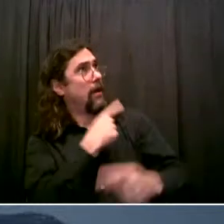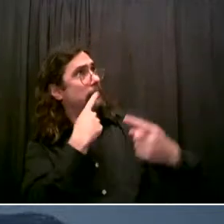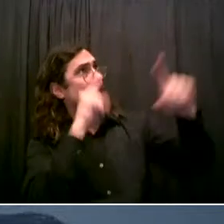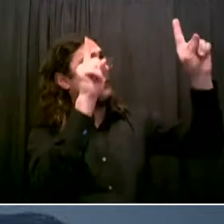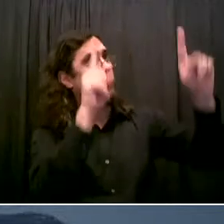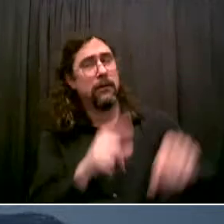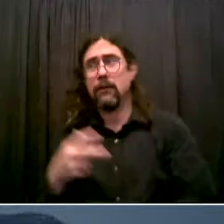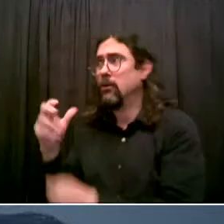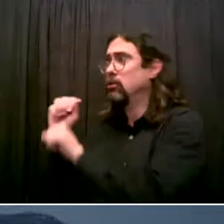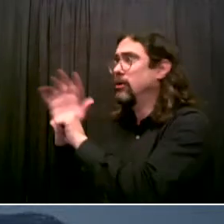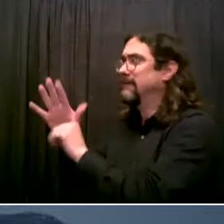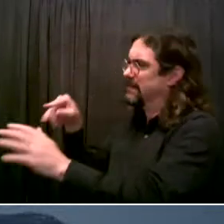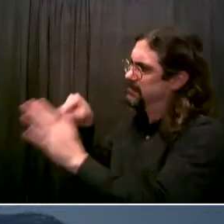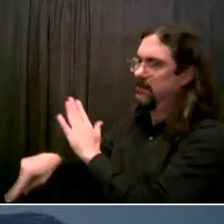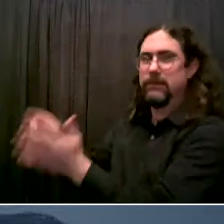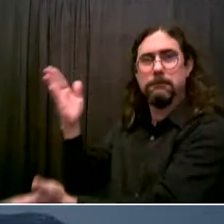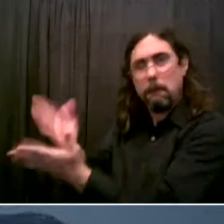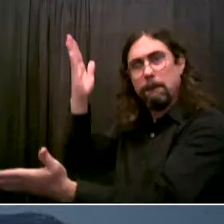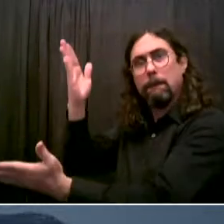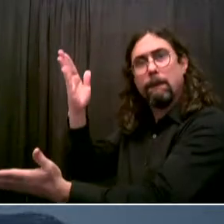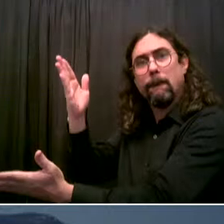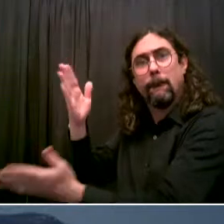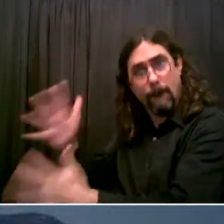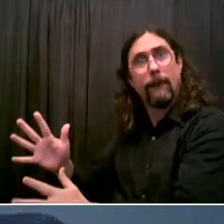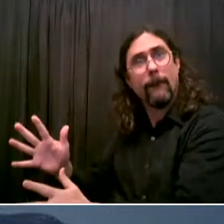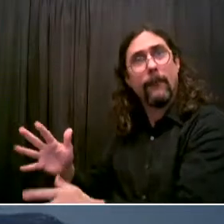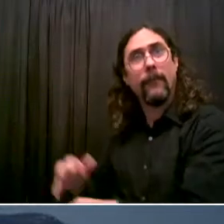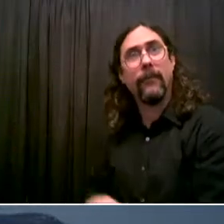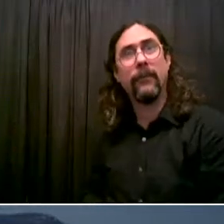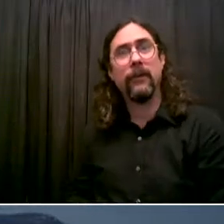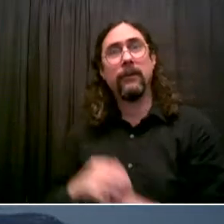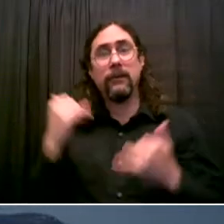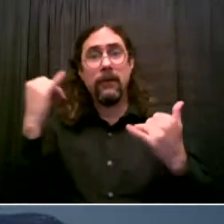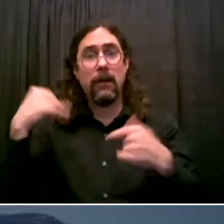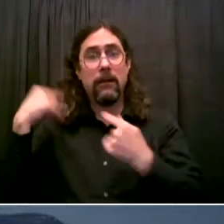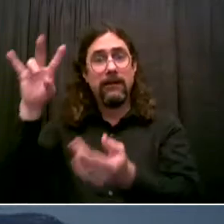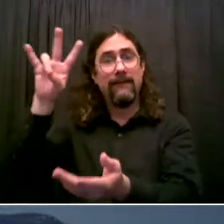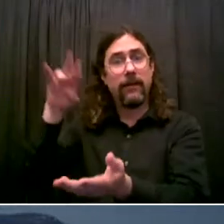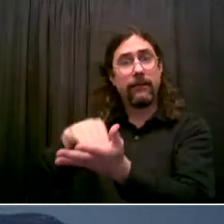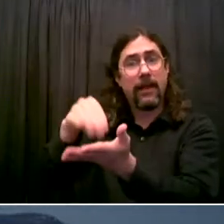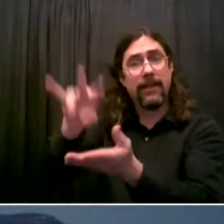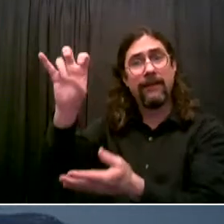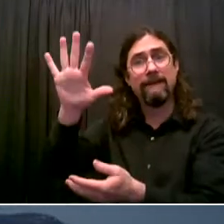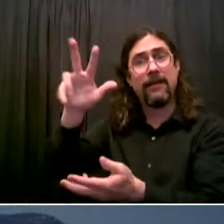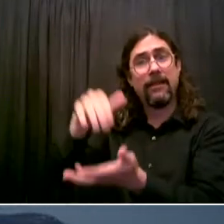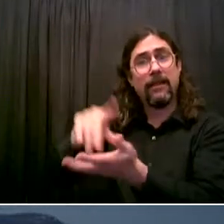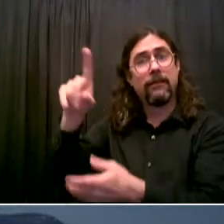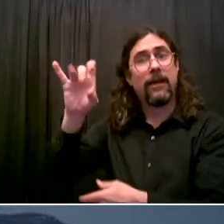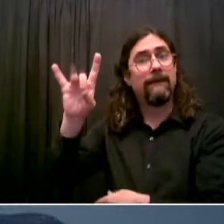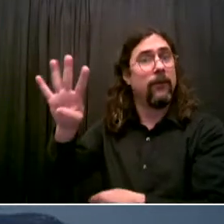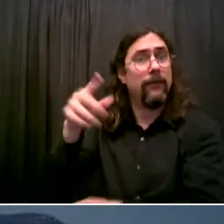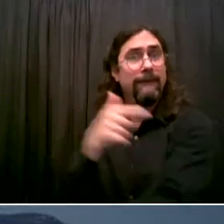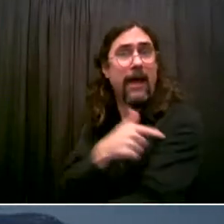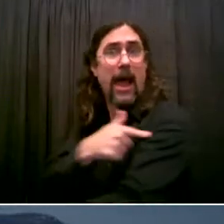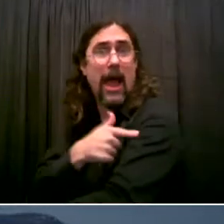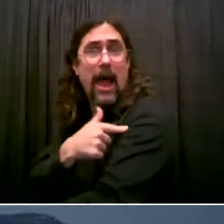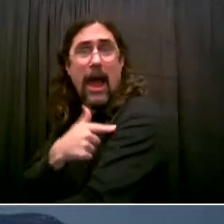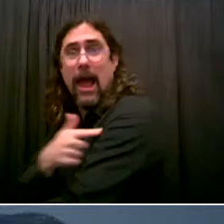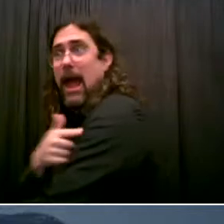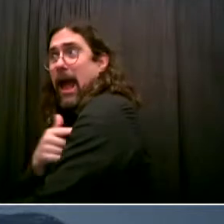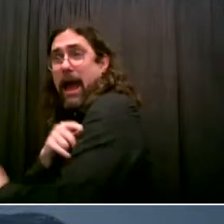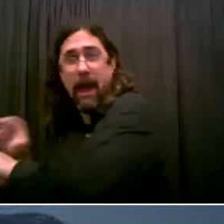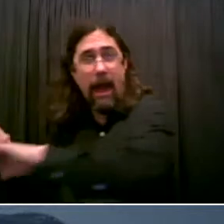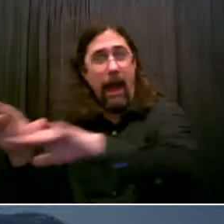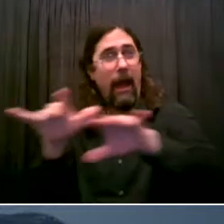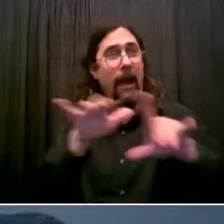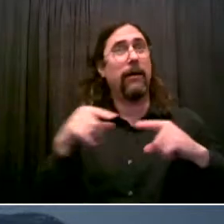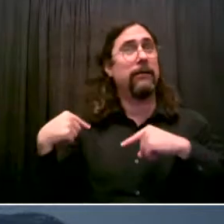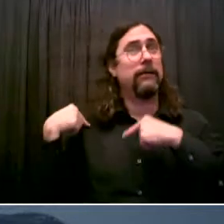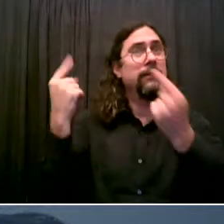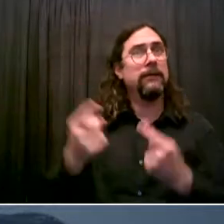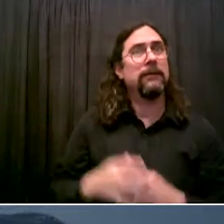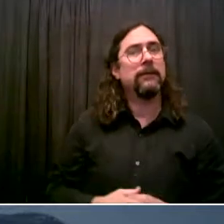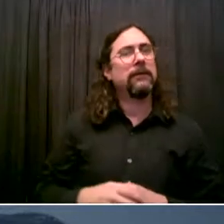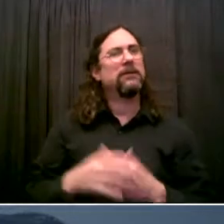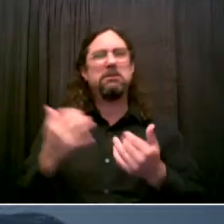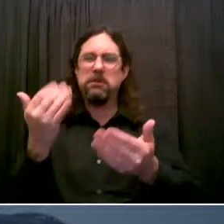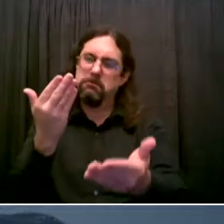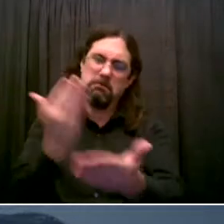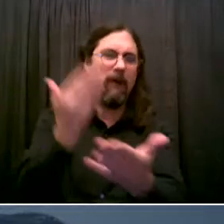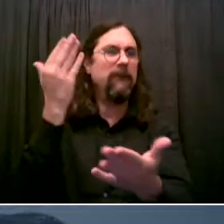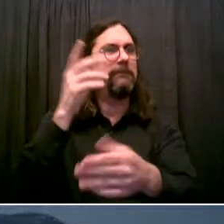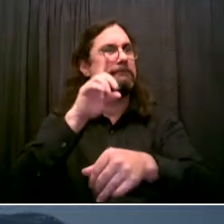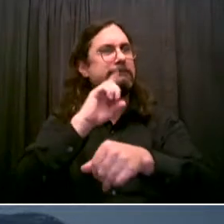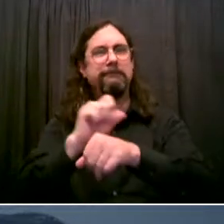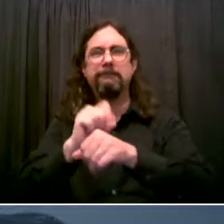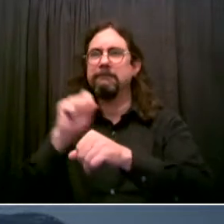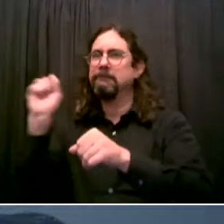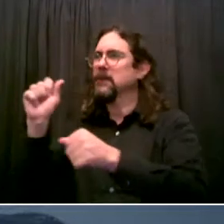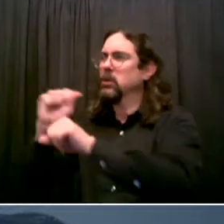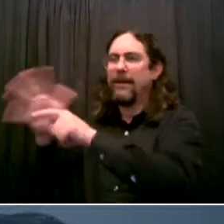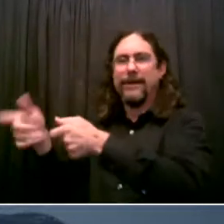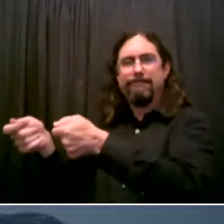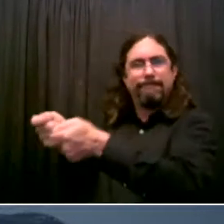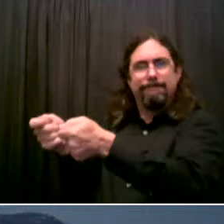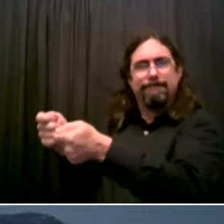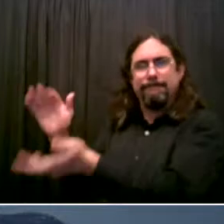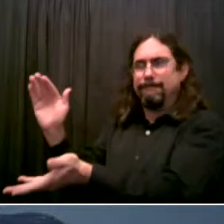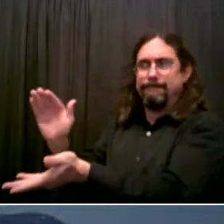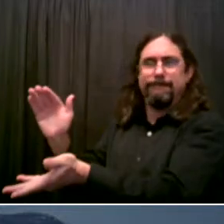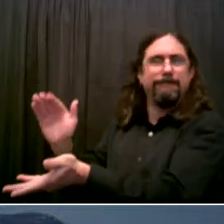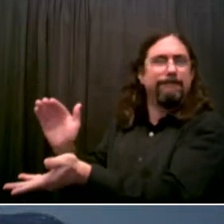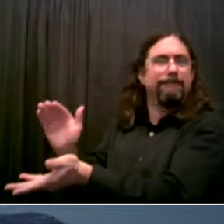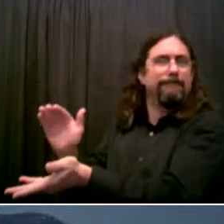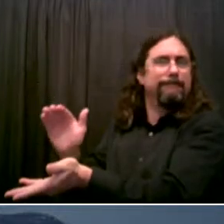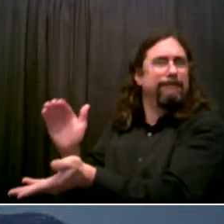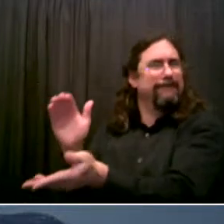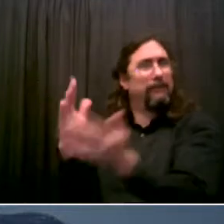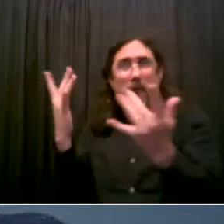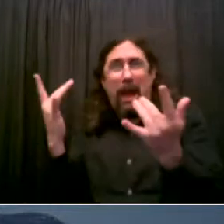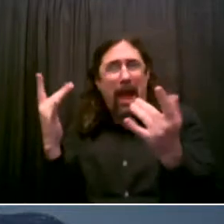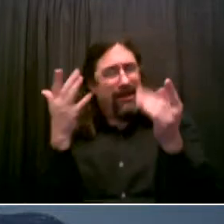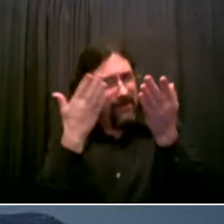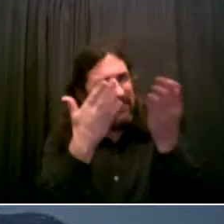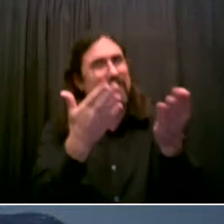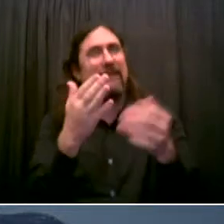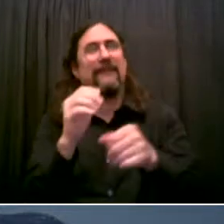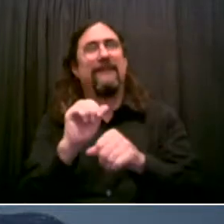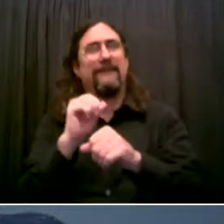SINCE DAY ONE, OVER 700